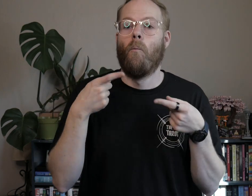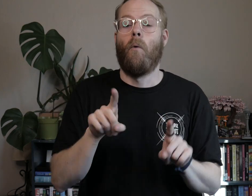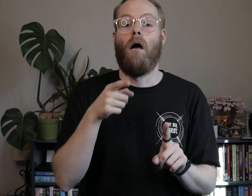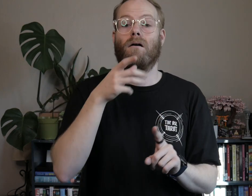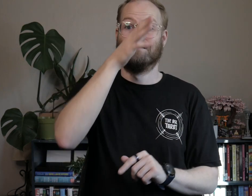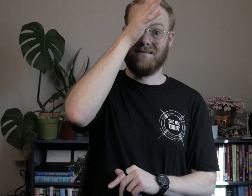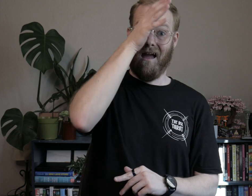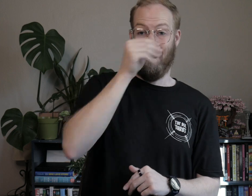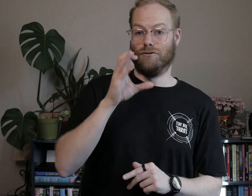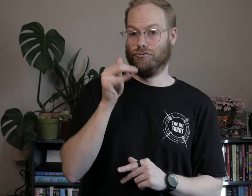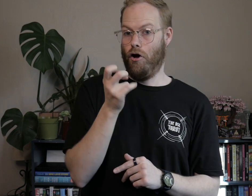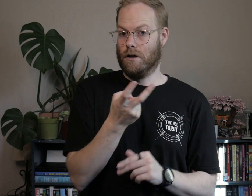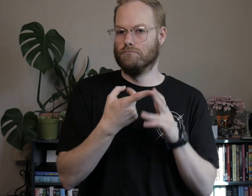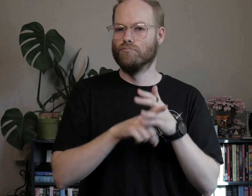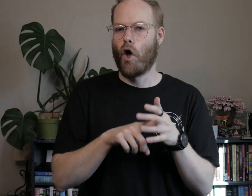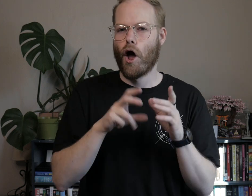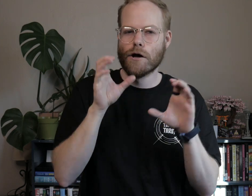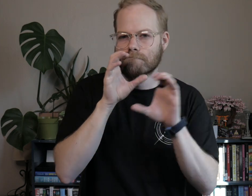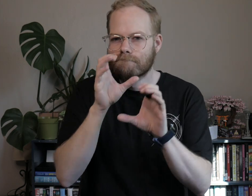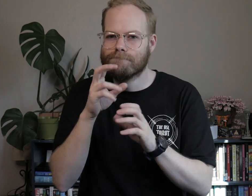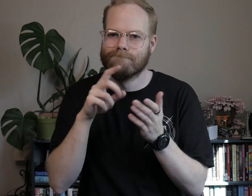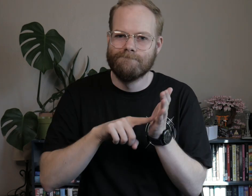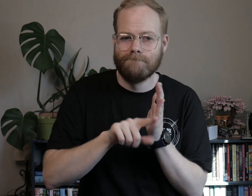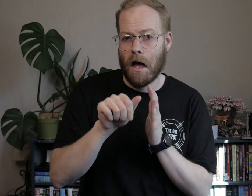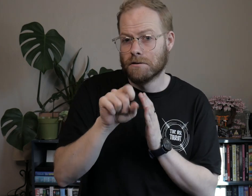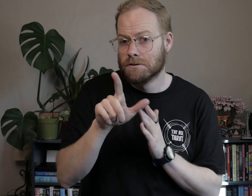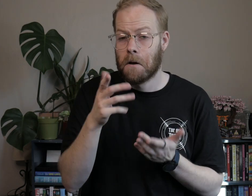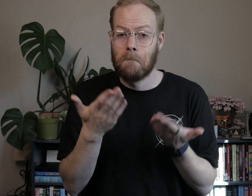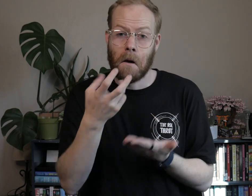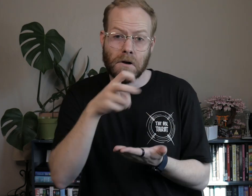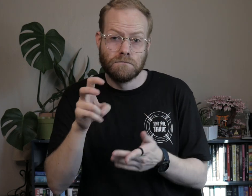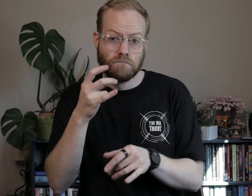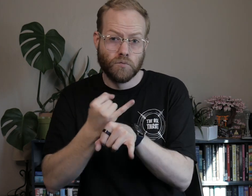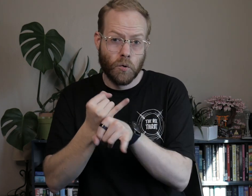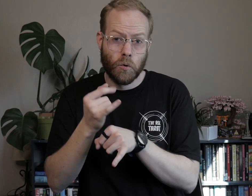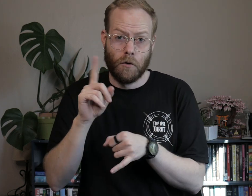while her dad and Charlie start to explore ASL and look into transferring to a school